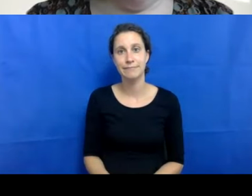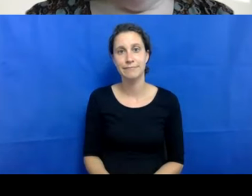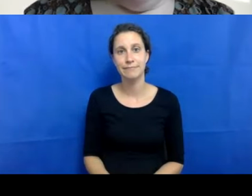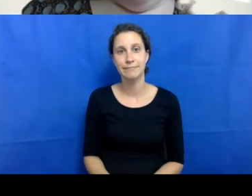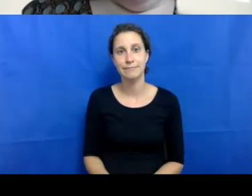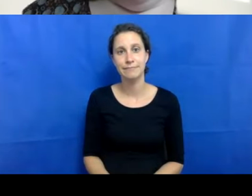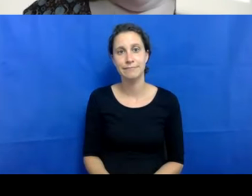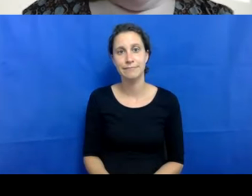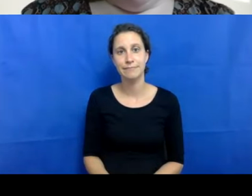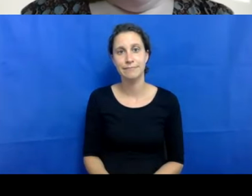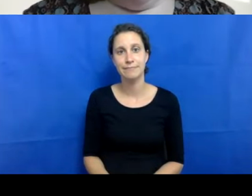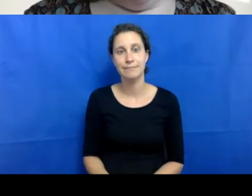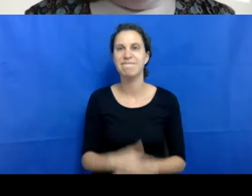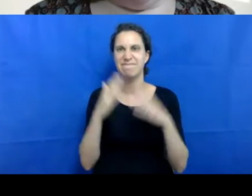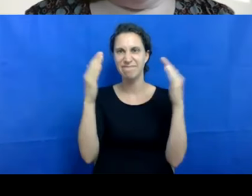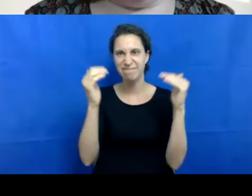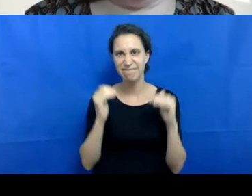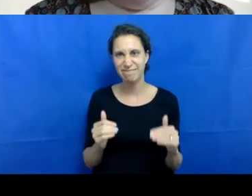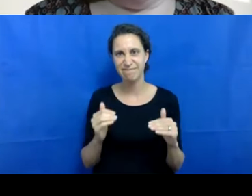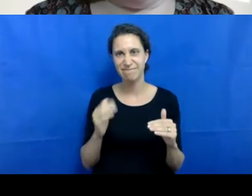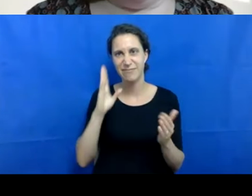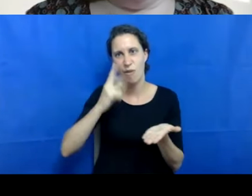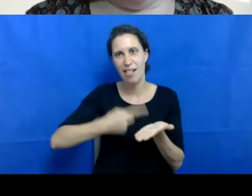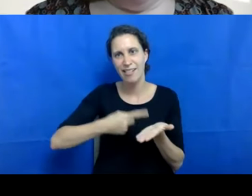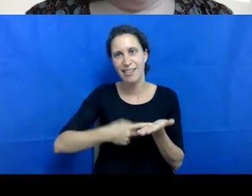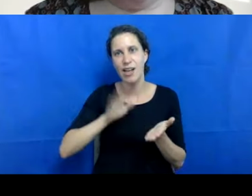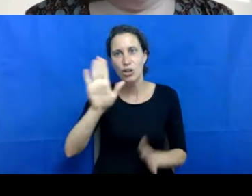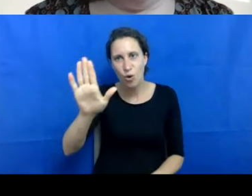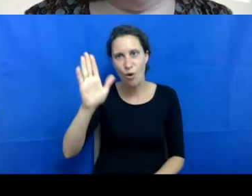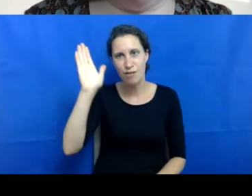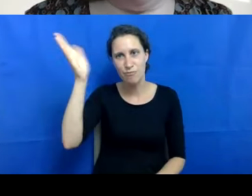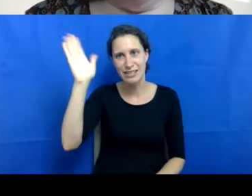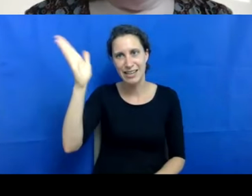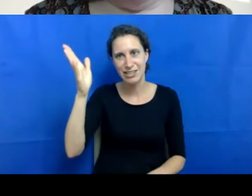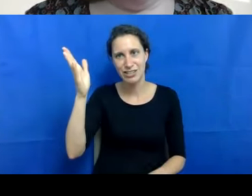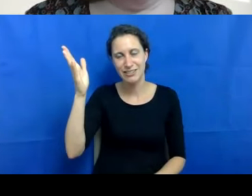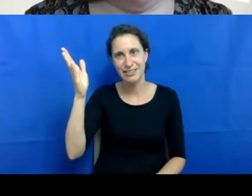Next, we will talk about ensuring that your presentation materials are accessible.